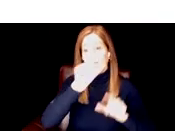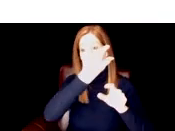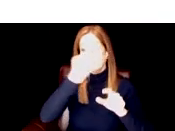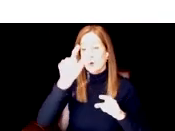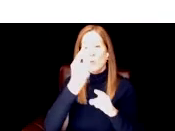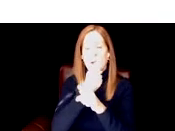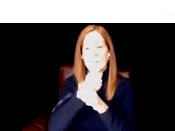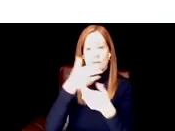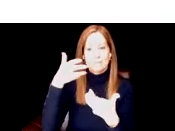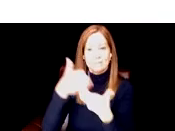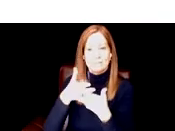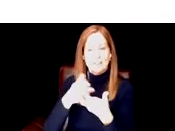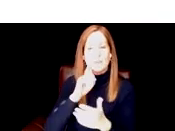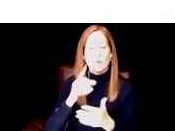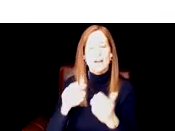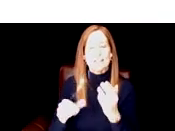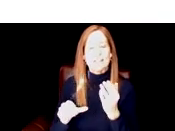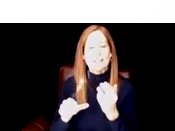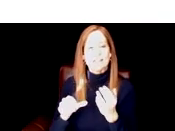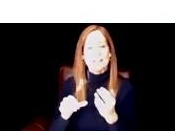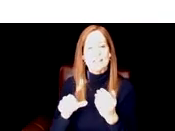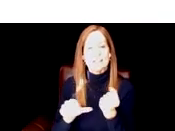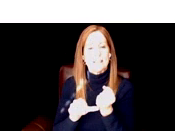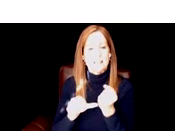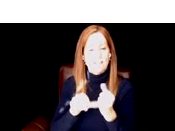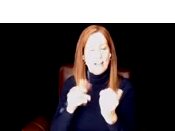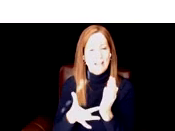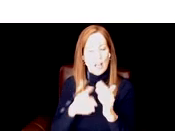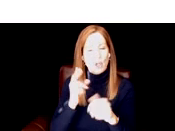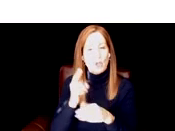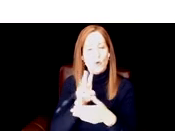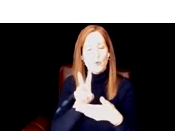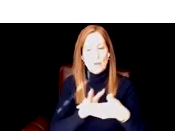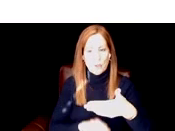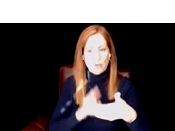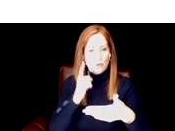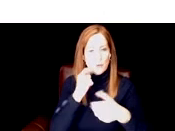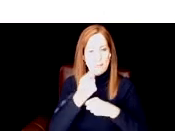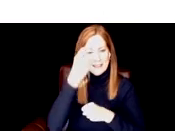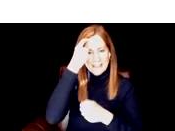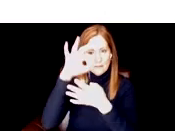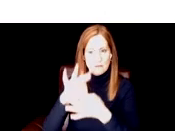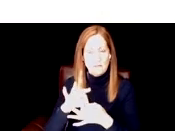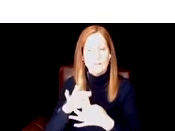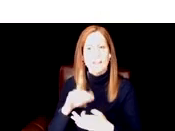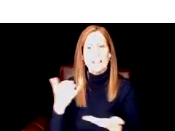to assistive technology readers to help the inputs make sense. In this fieldset, the legend is full name,